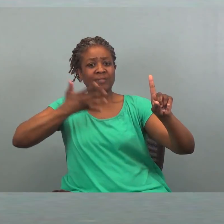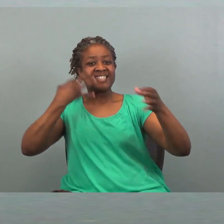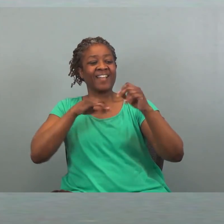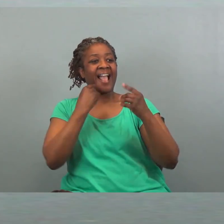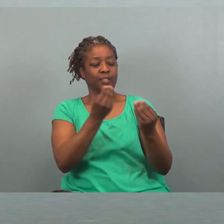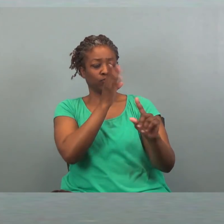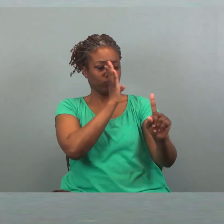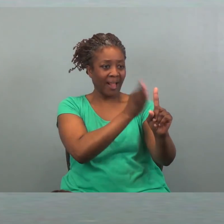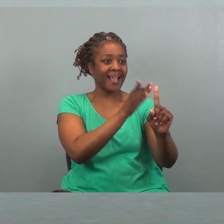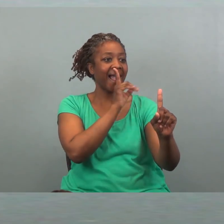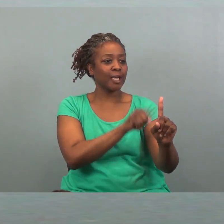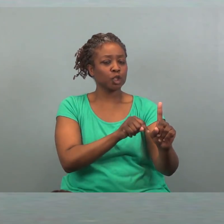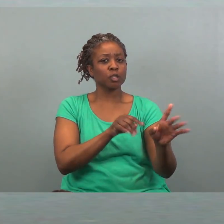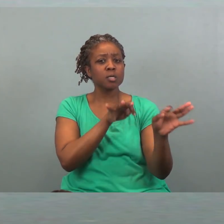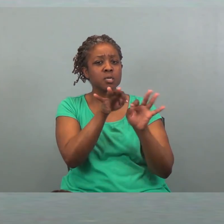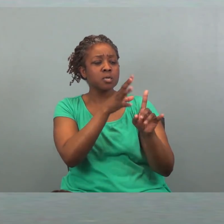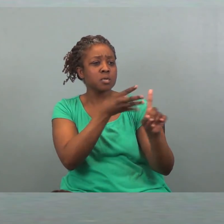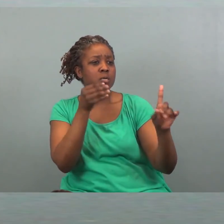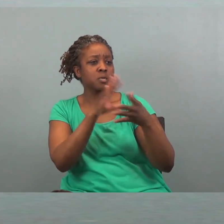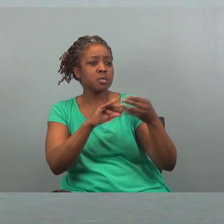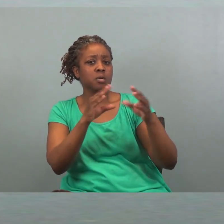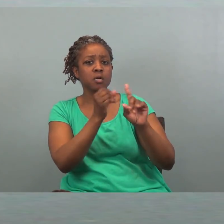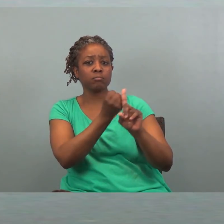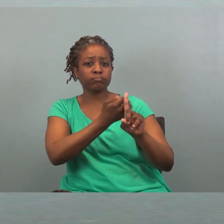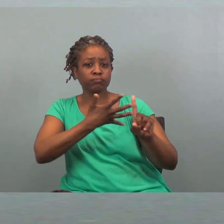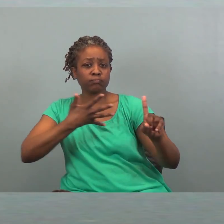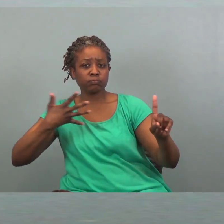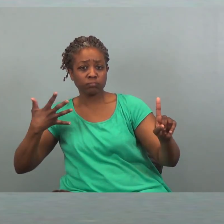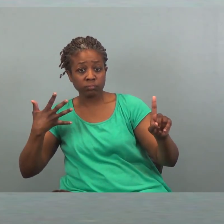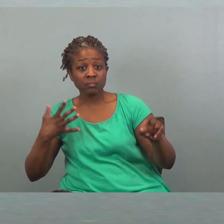with elaboration as needed, as opposed to a quick, cut and dry response.